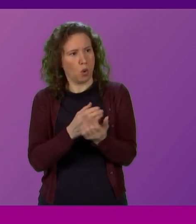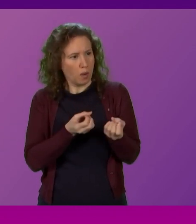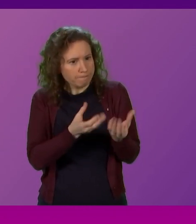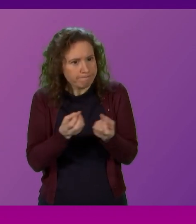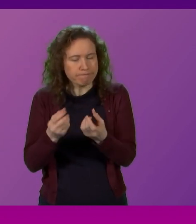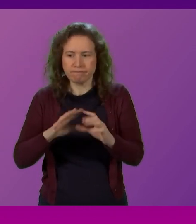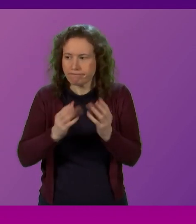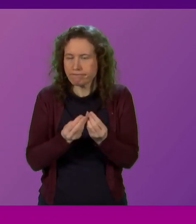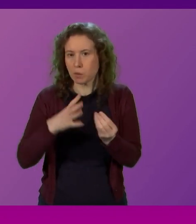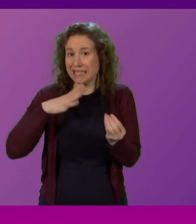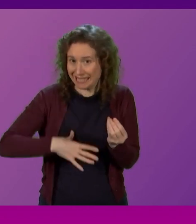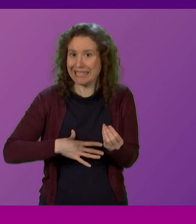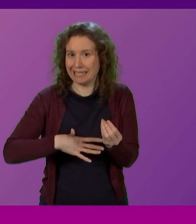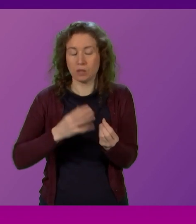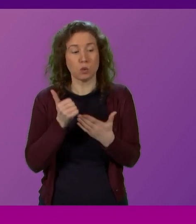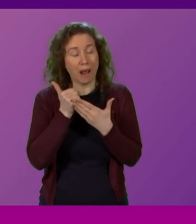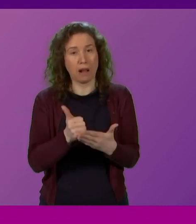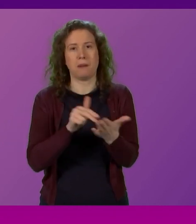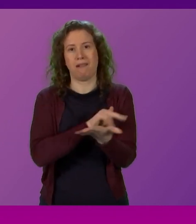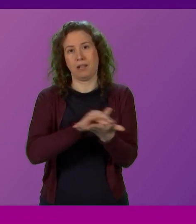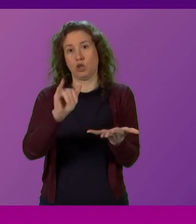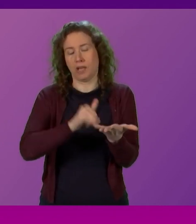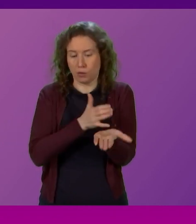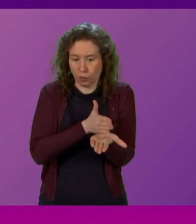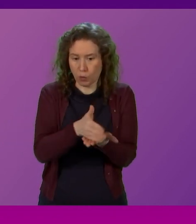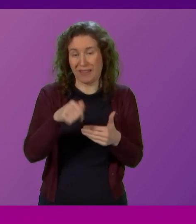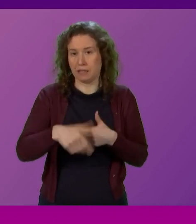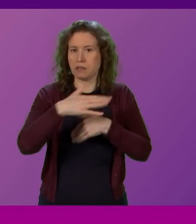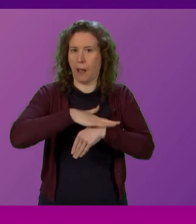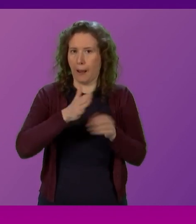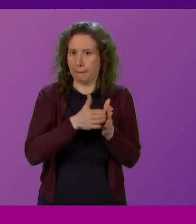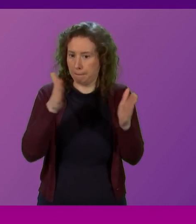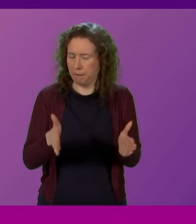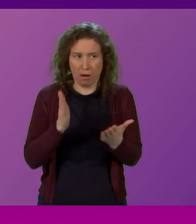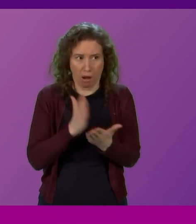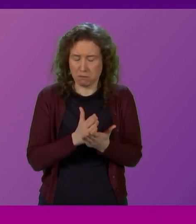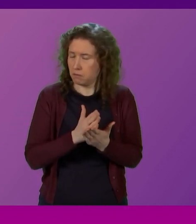are necessary right now to help the NHS during this period of unprecedented demand.